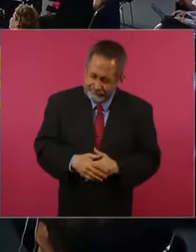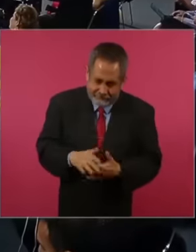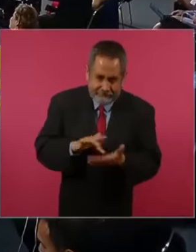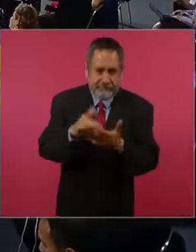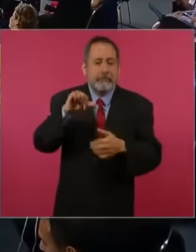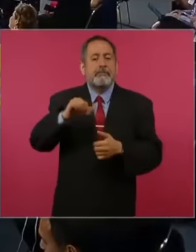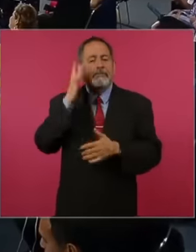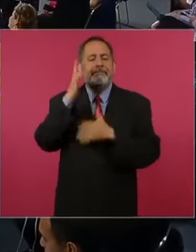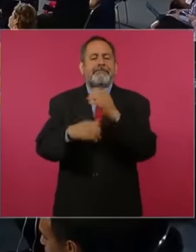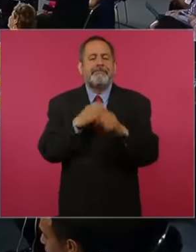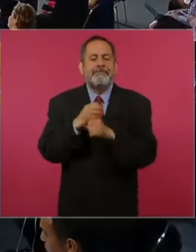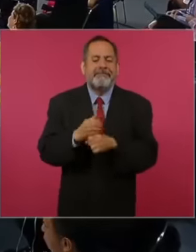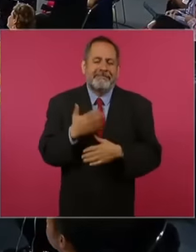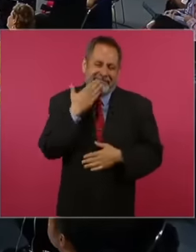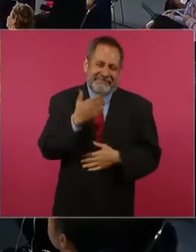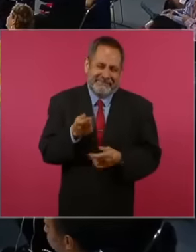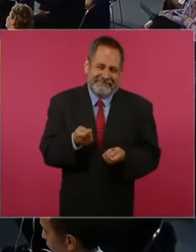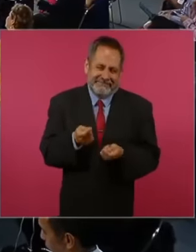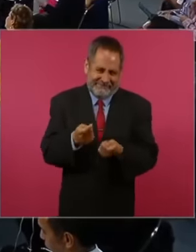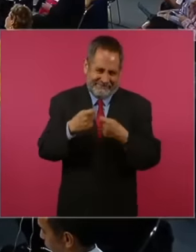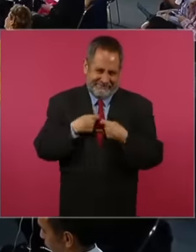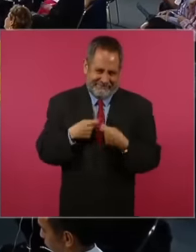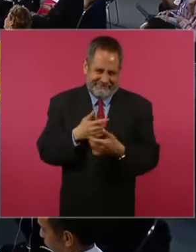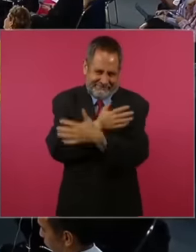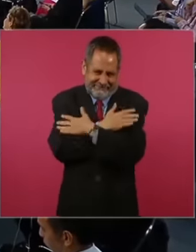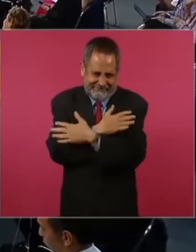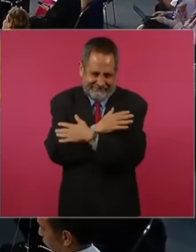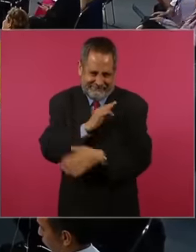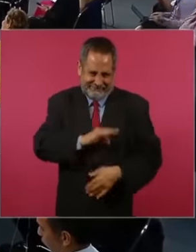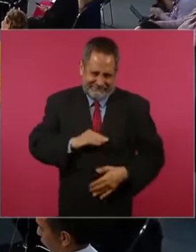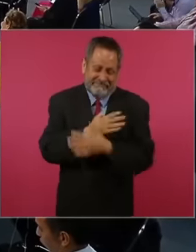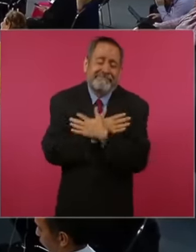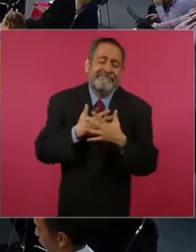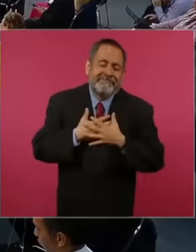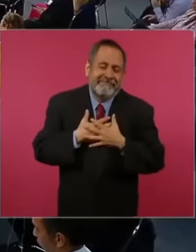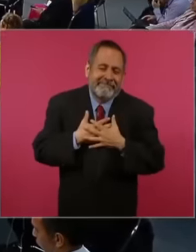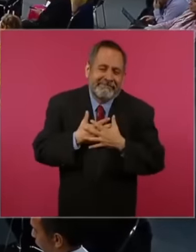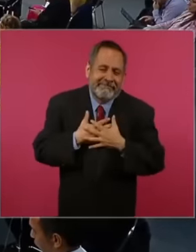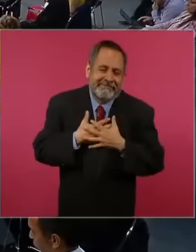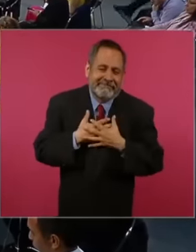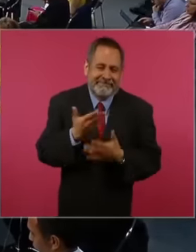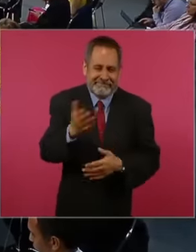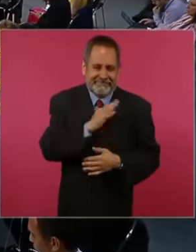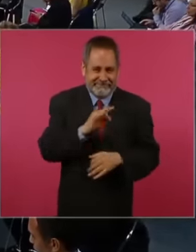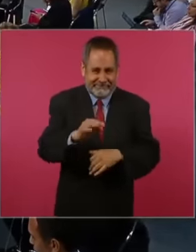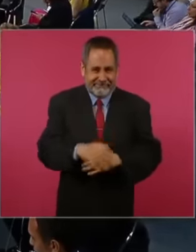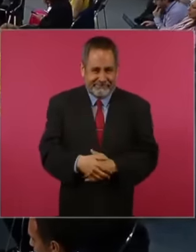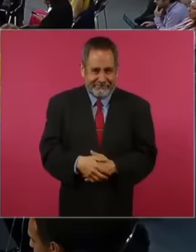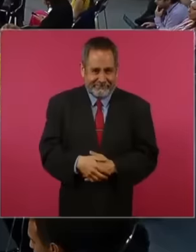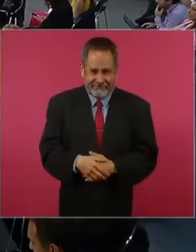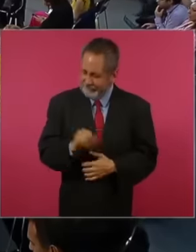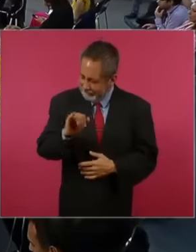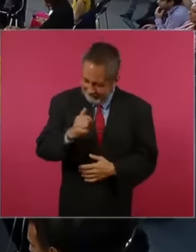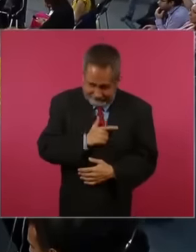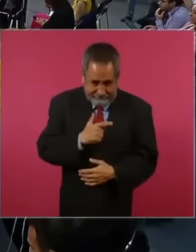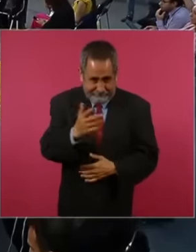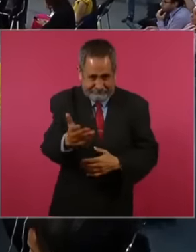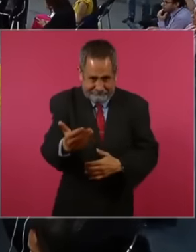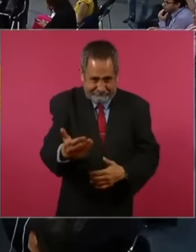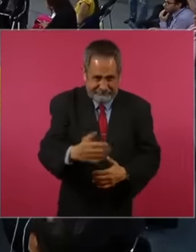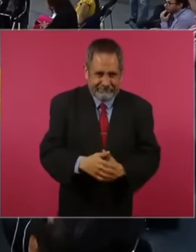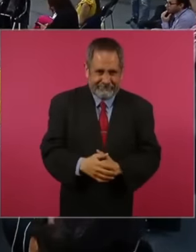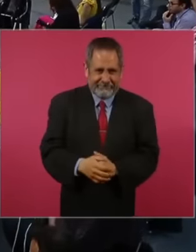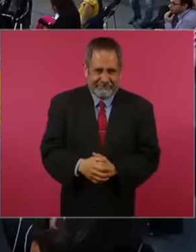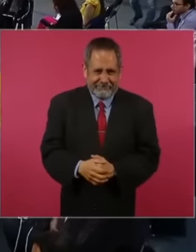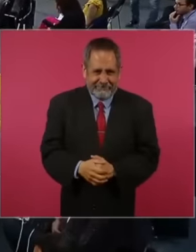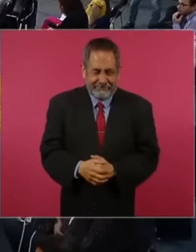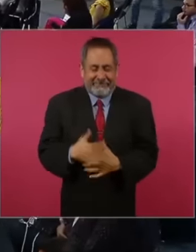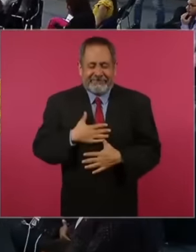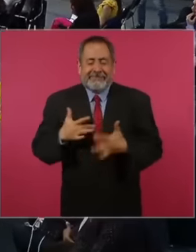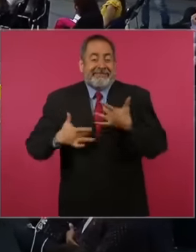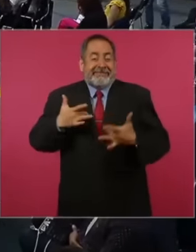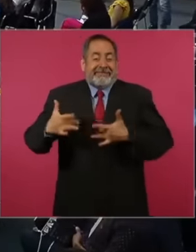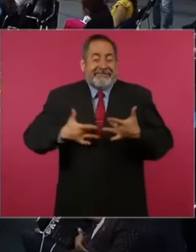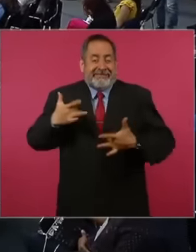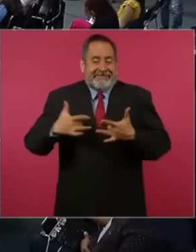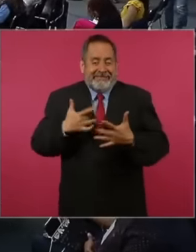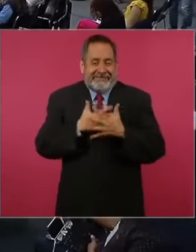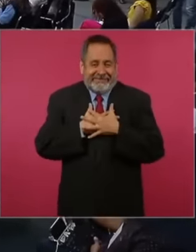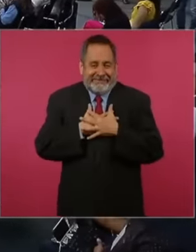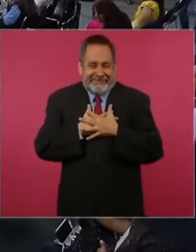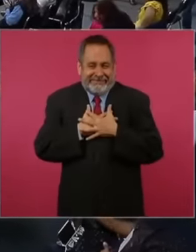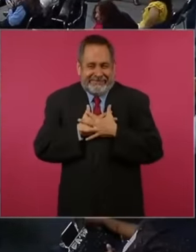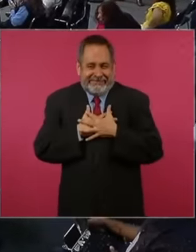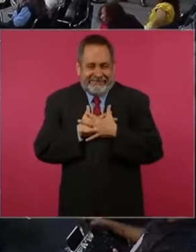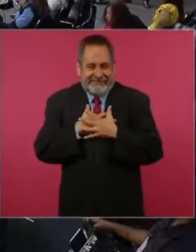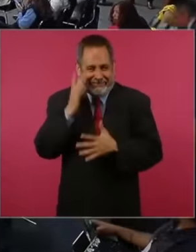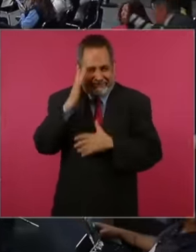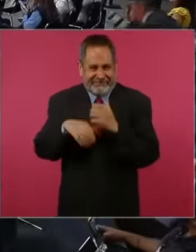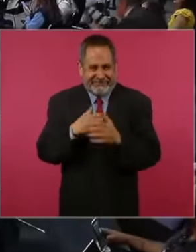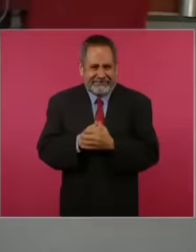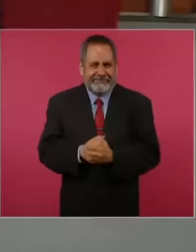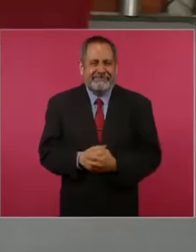birthday I would like to know if you can give me a hug Yes but how can you not see thank you